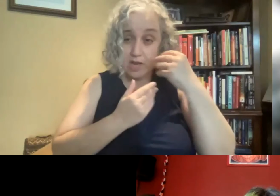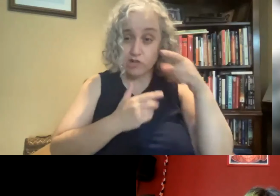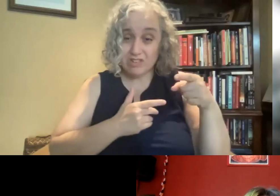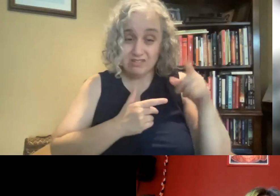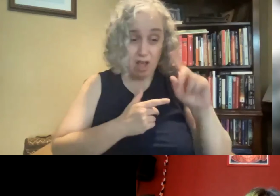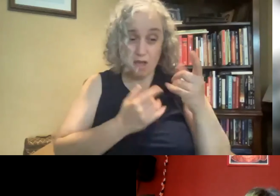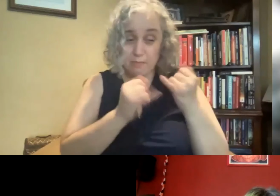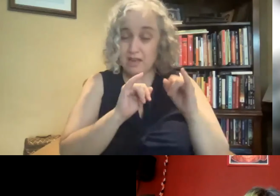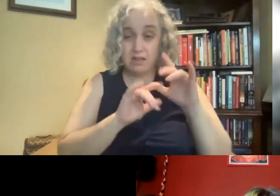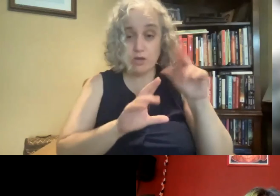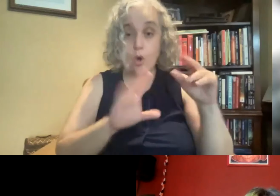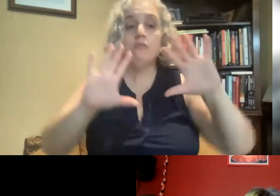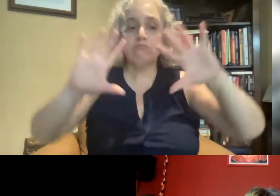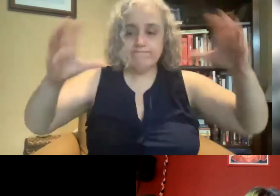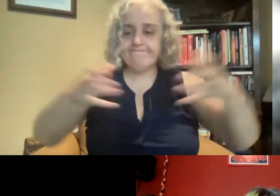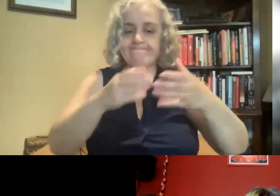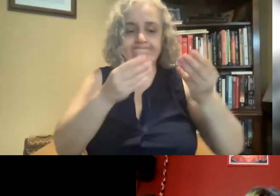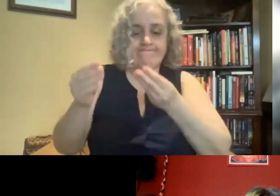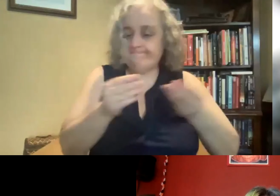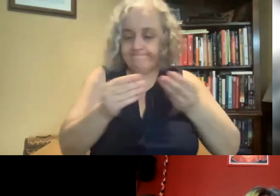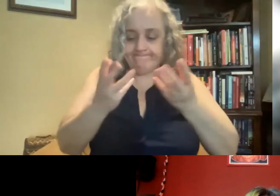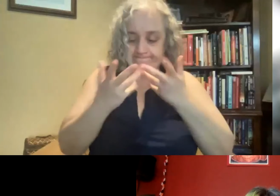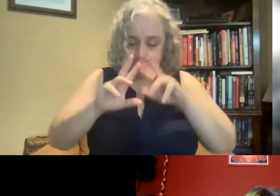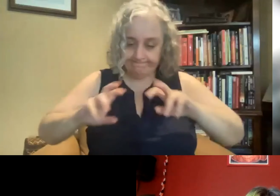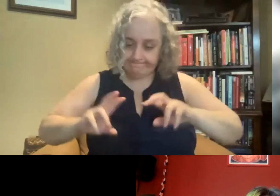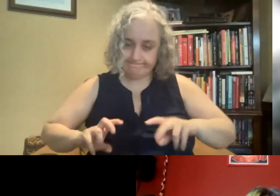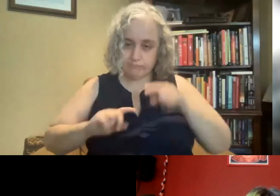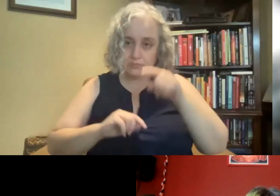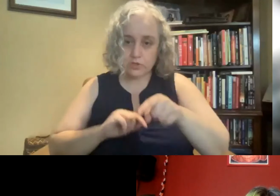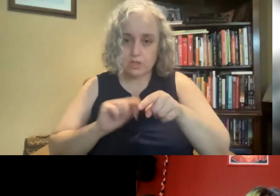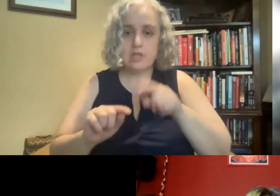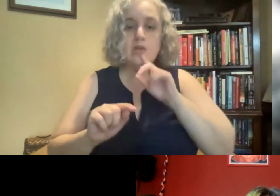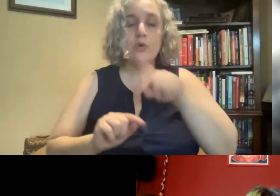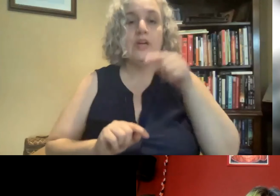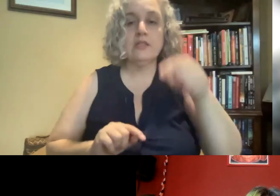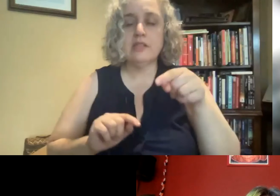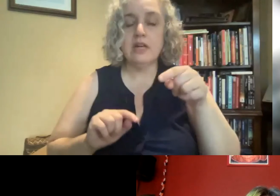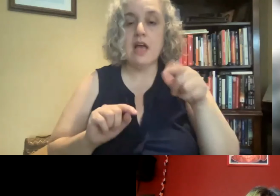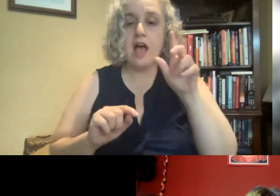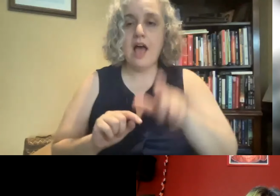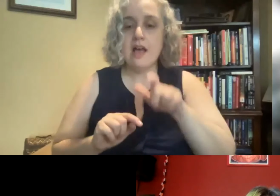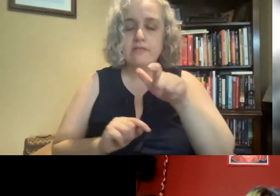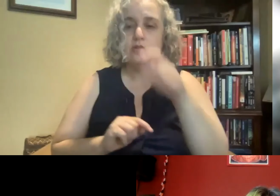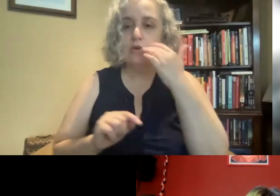What happens is that data is aggregated and it gets completely removed from